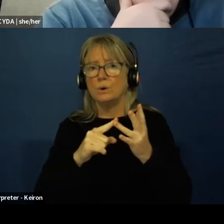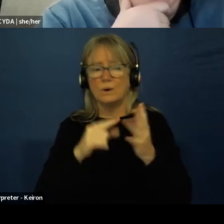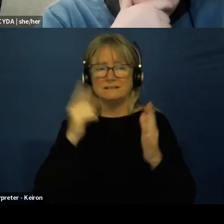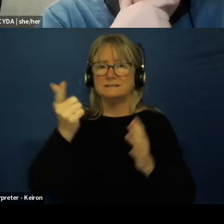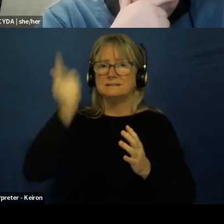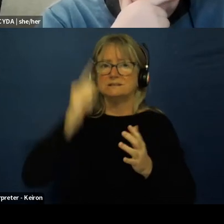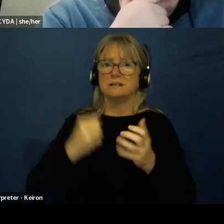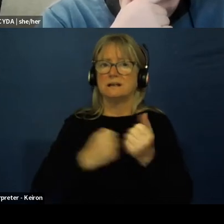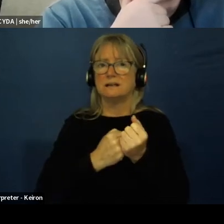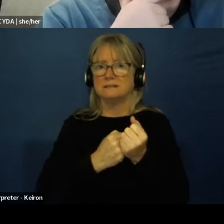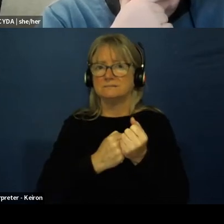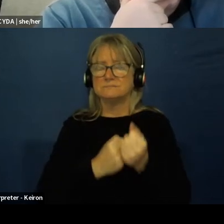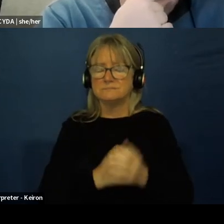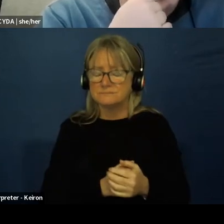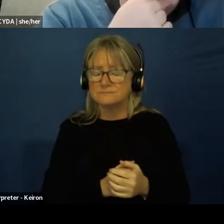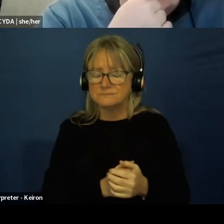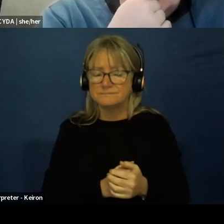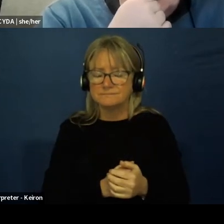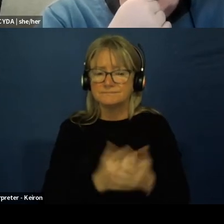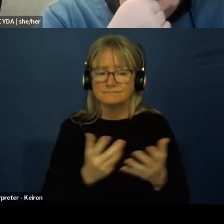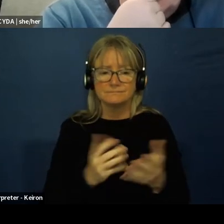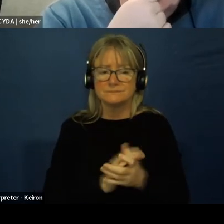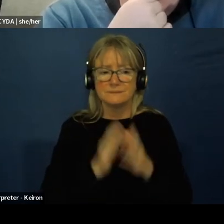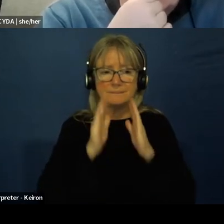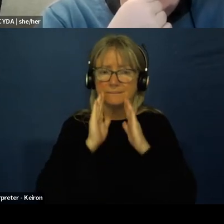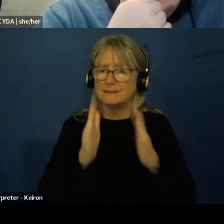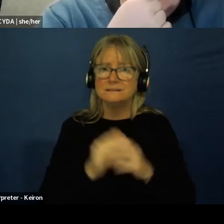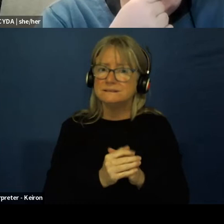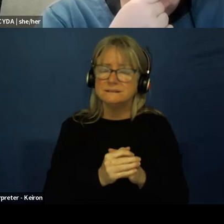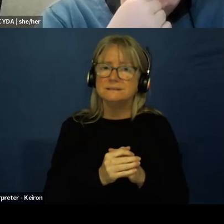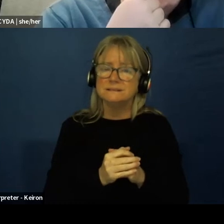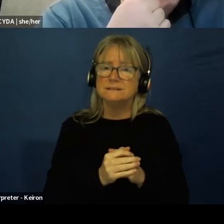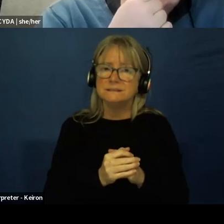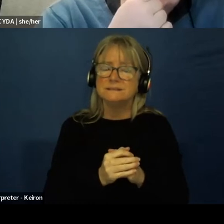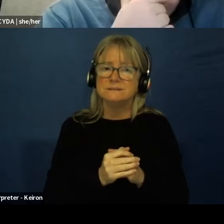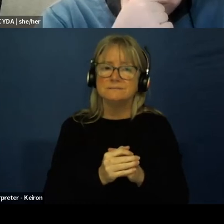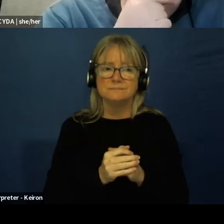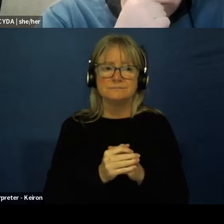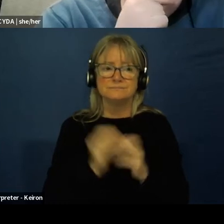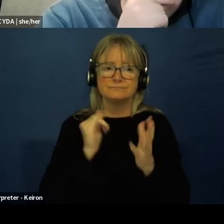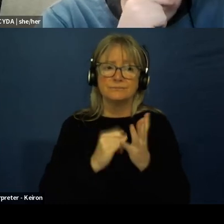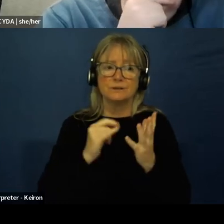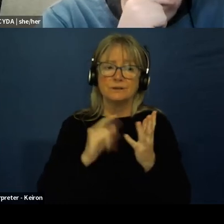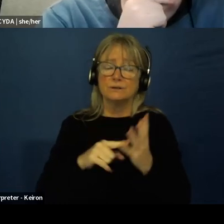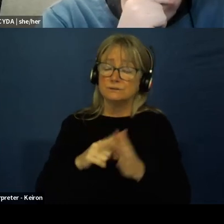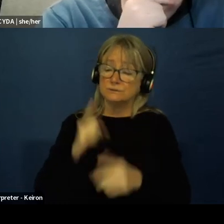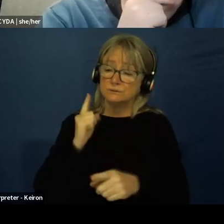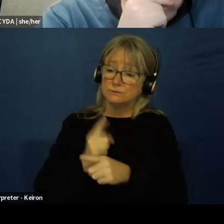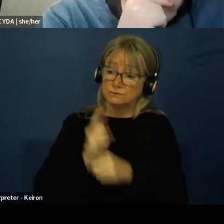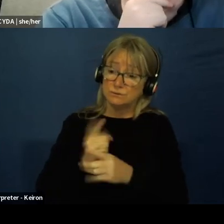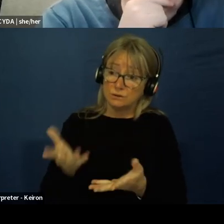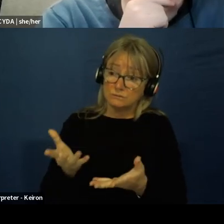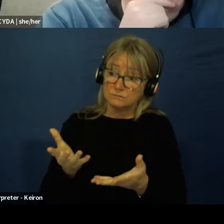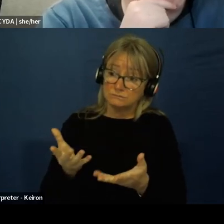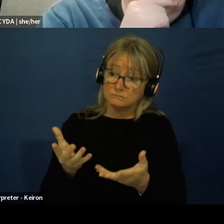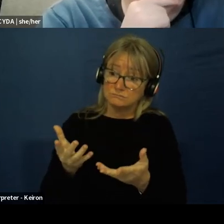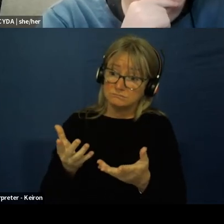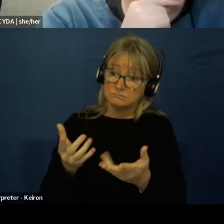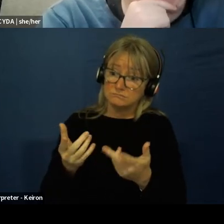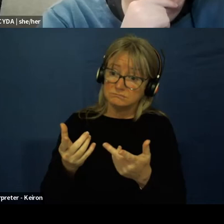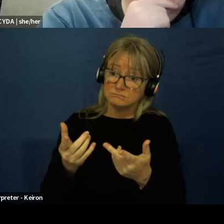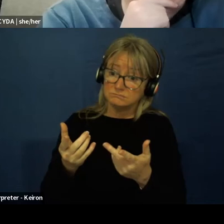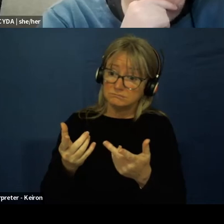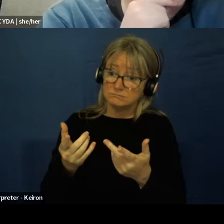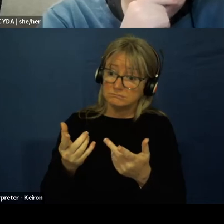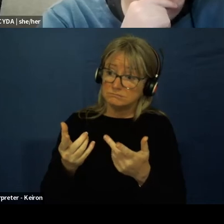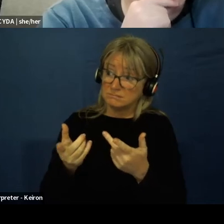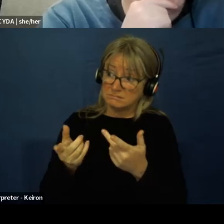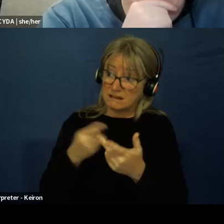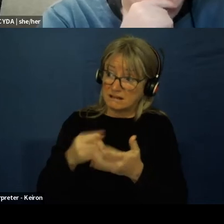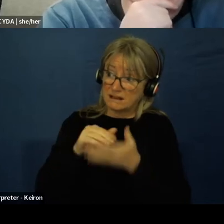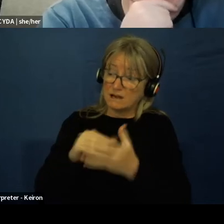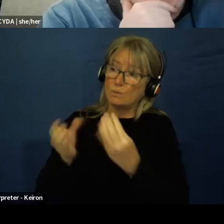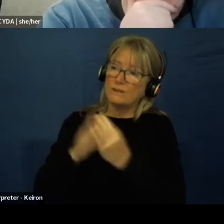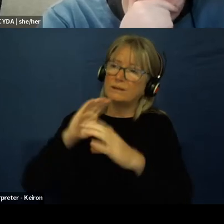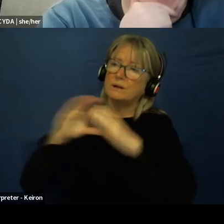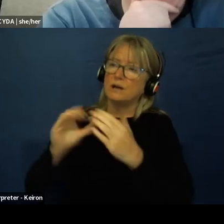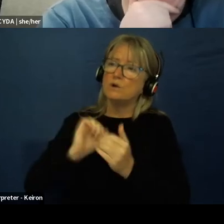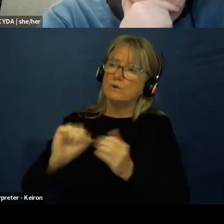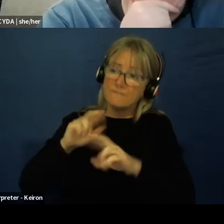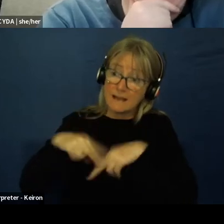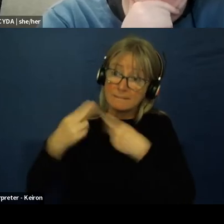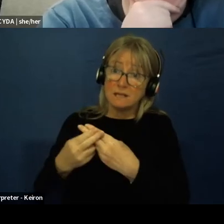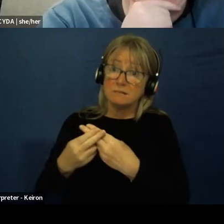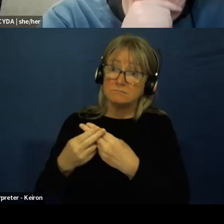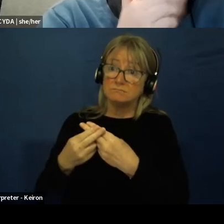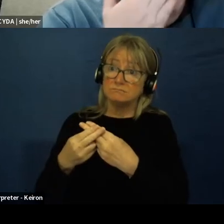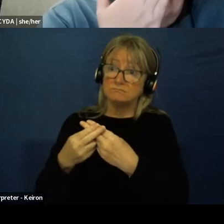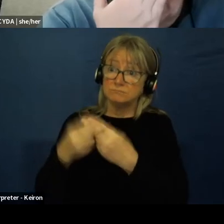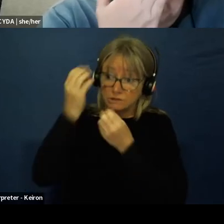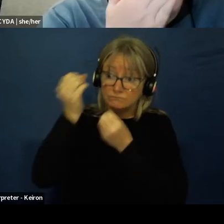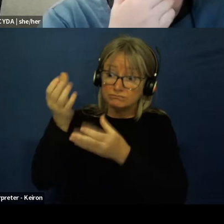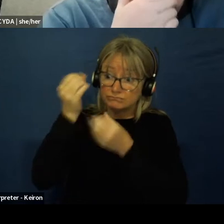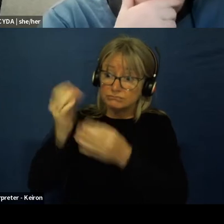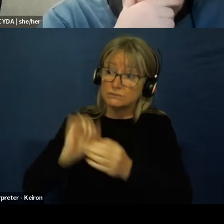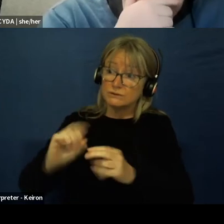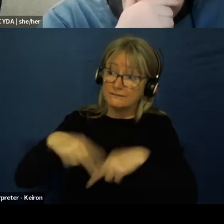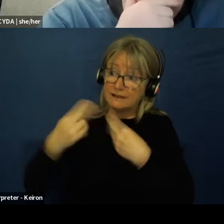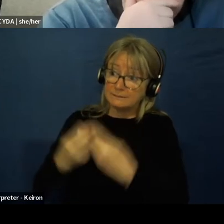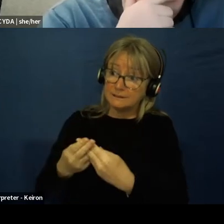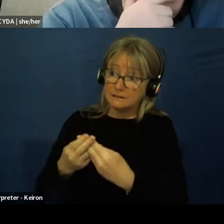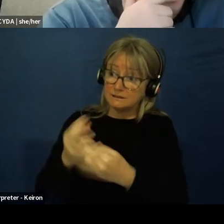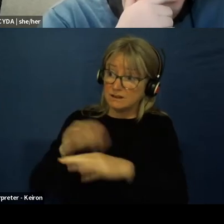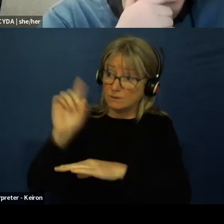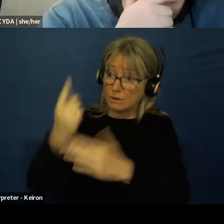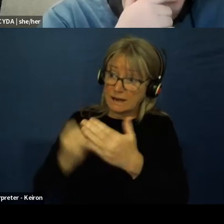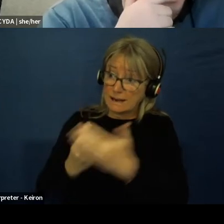So, yeah, she was amazing, and it was, was there also something that she was doing about communicating with your family as well. So, did she keep your family updated about that process.